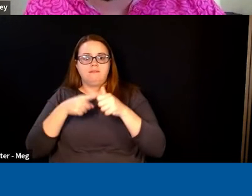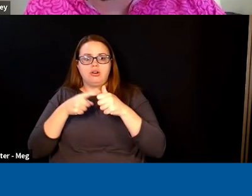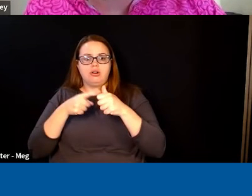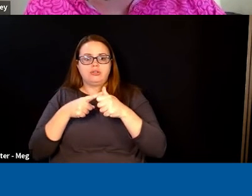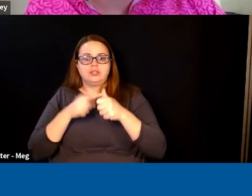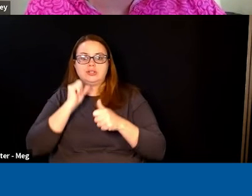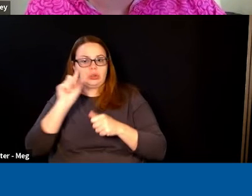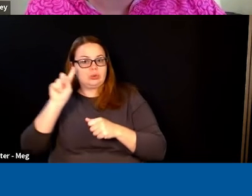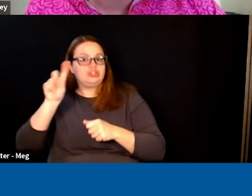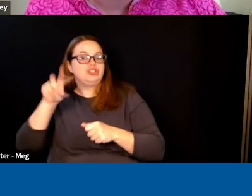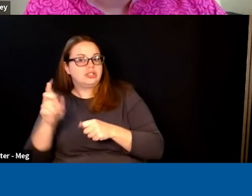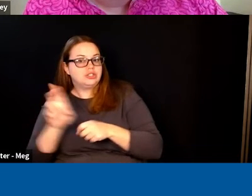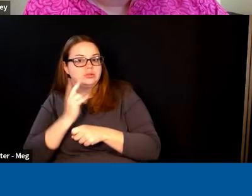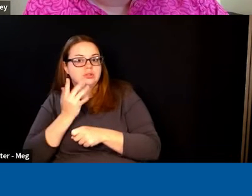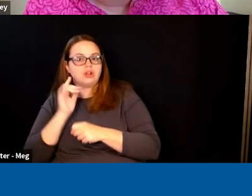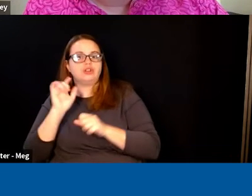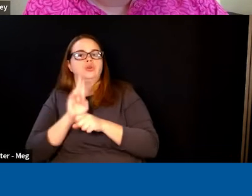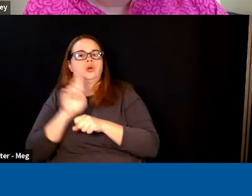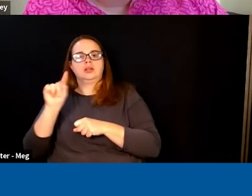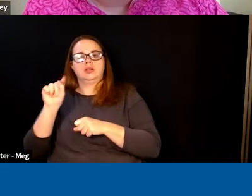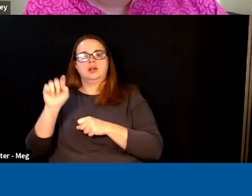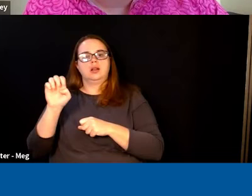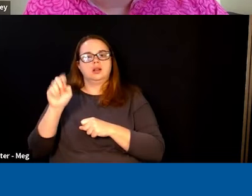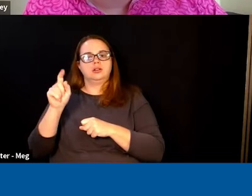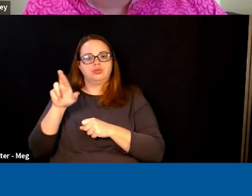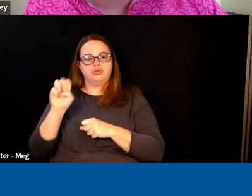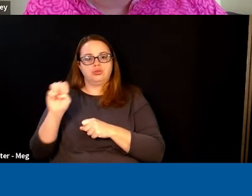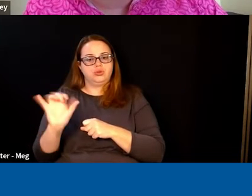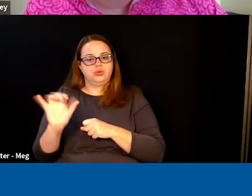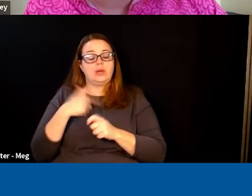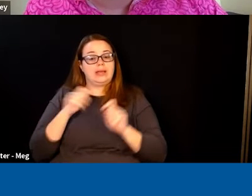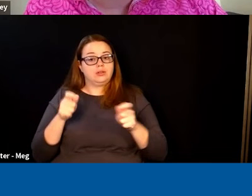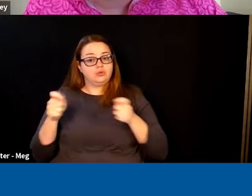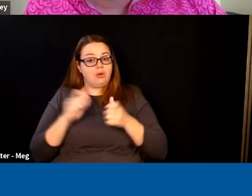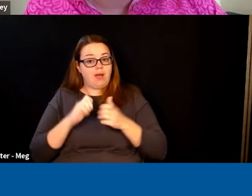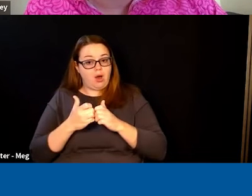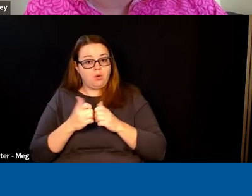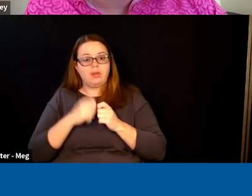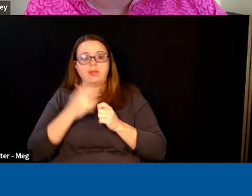So I've used some texture here and we can control that with color declarations for background color,